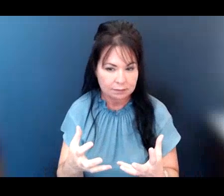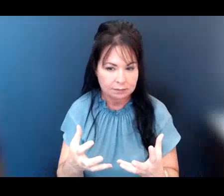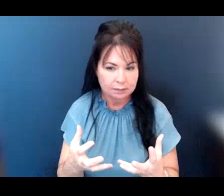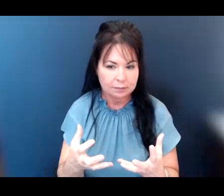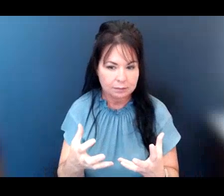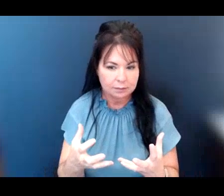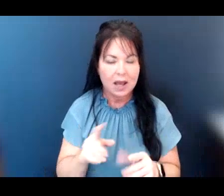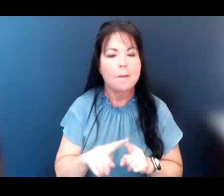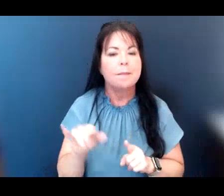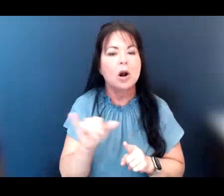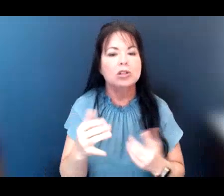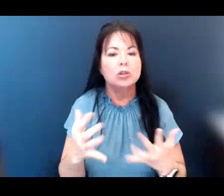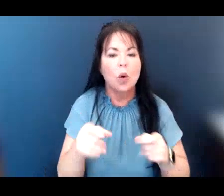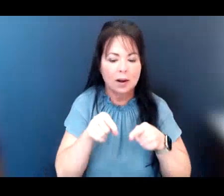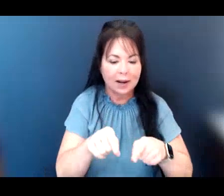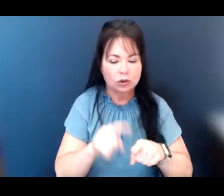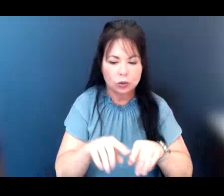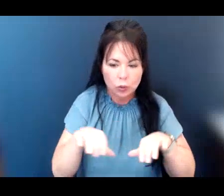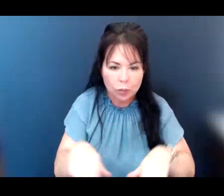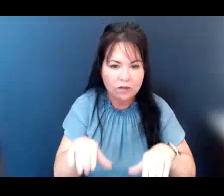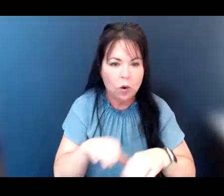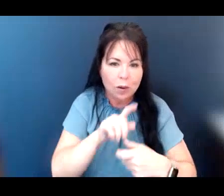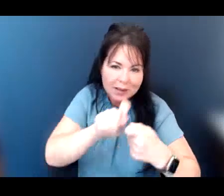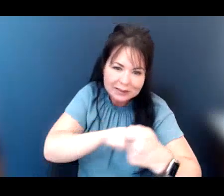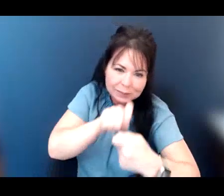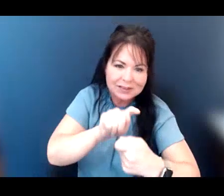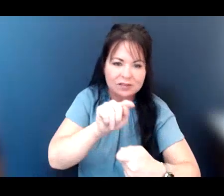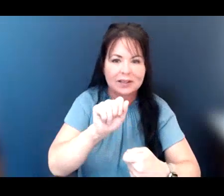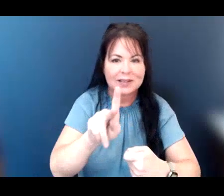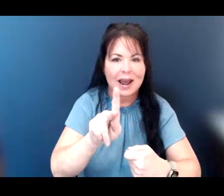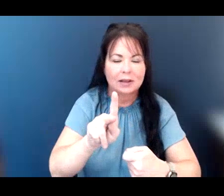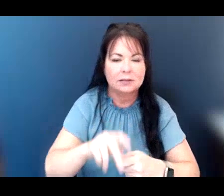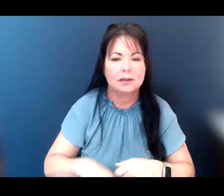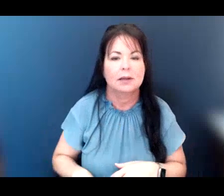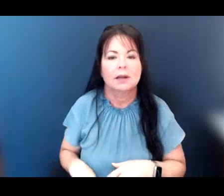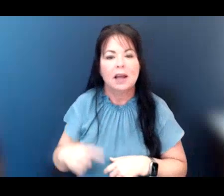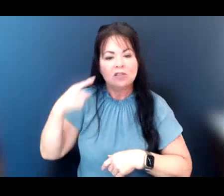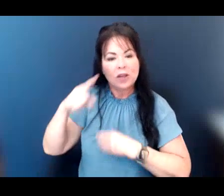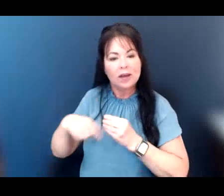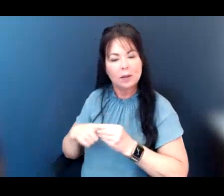like captioning, like I said. But while the accessibility framework, like the Web Content Accessibility Guidelines, or WCAG,